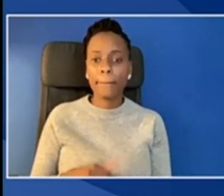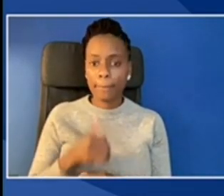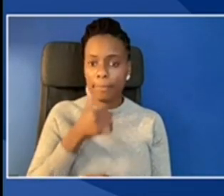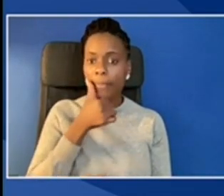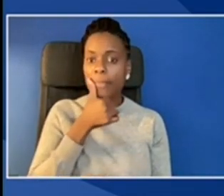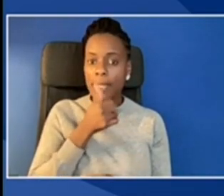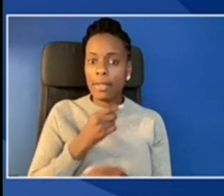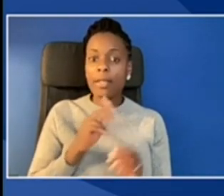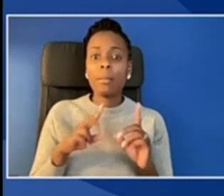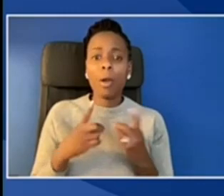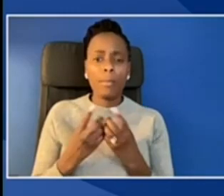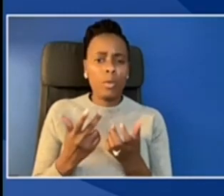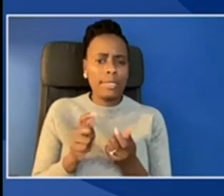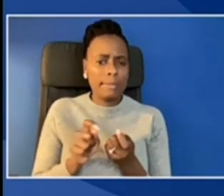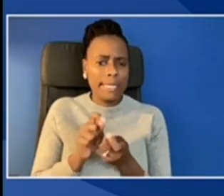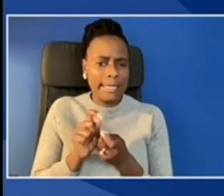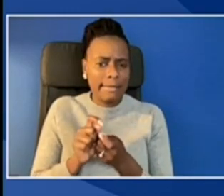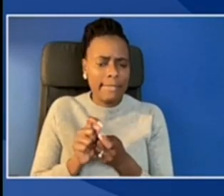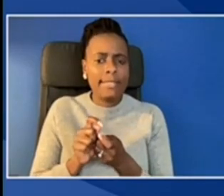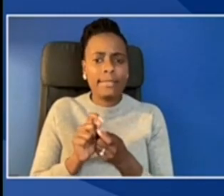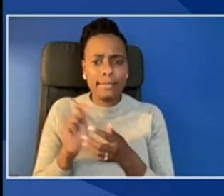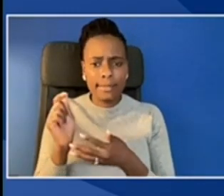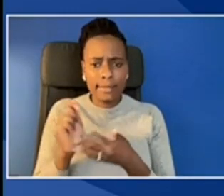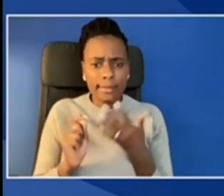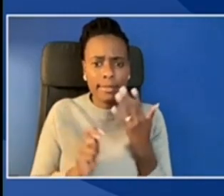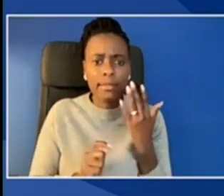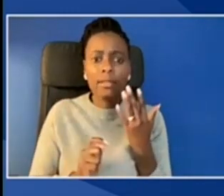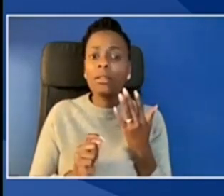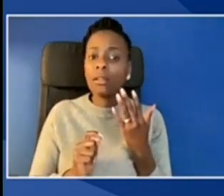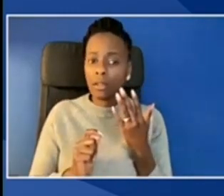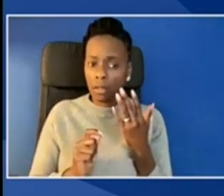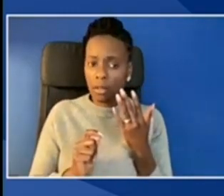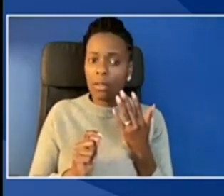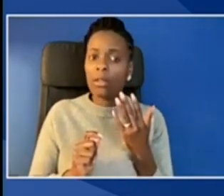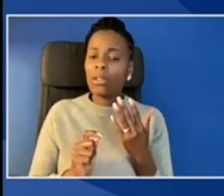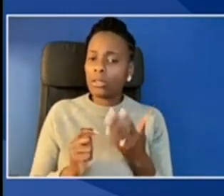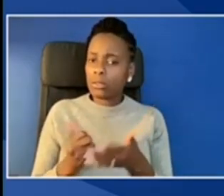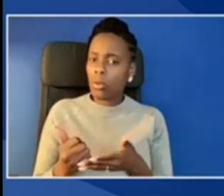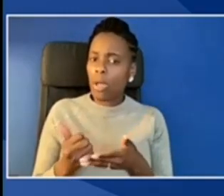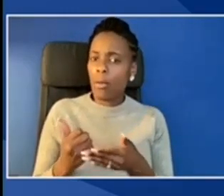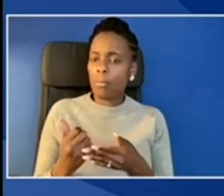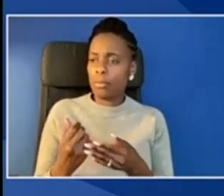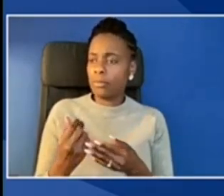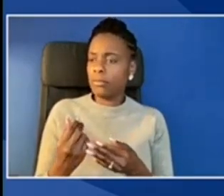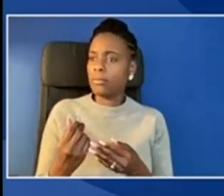questions in order to inform them on the next steps, so please keep them- that in